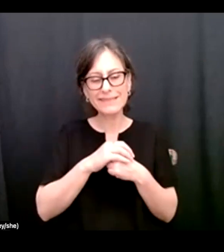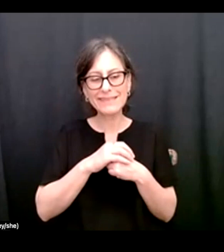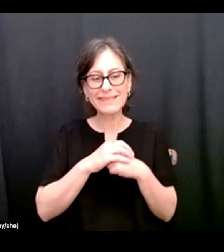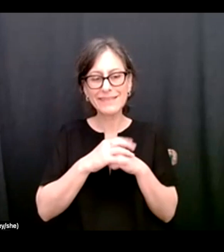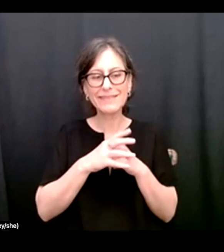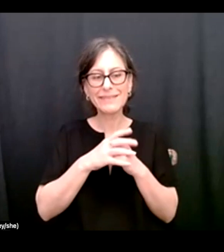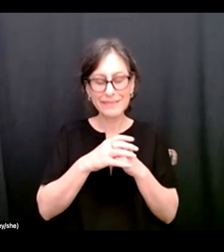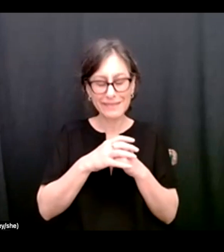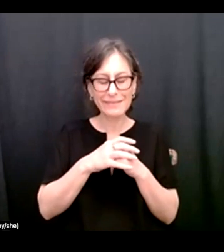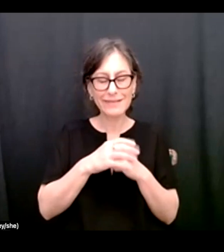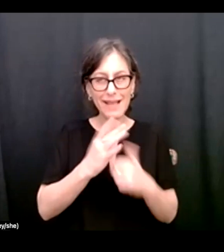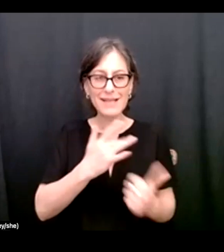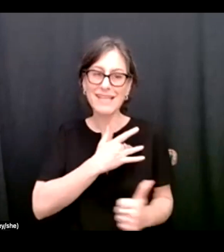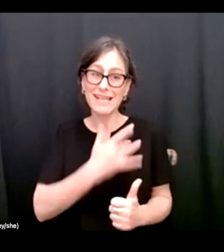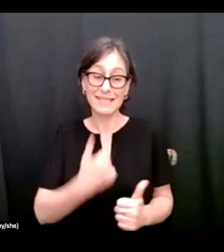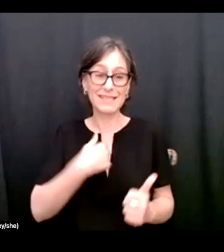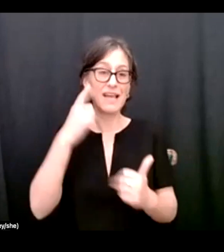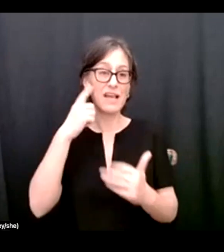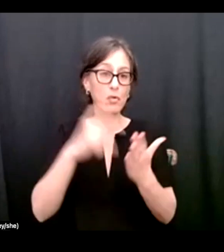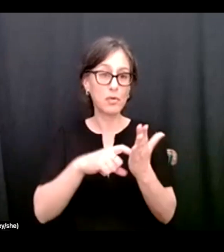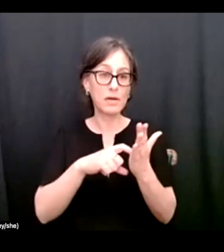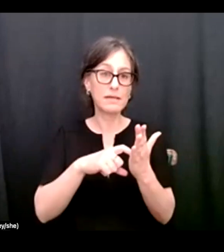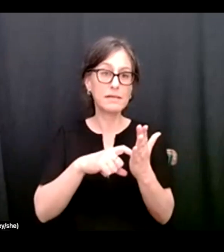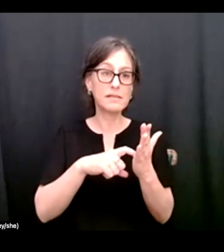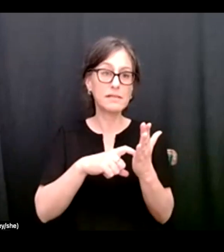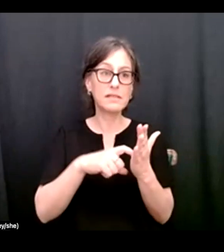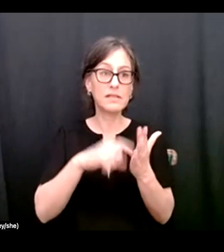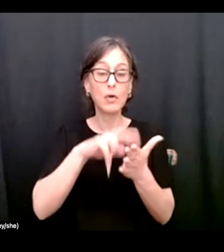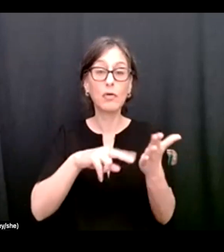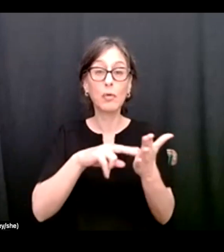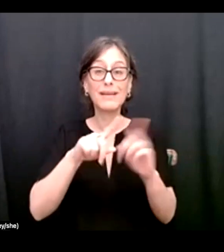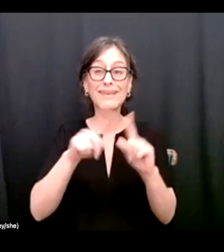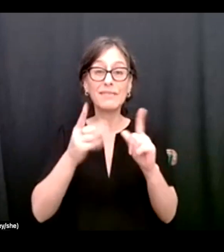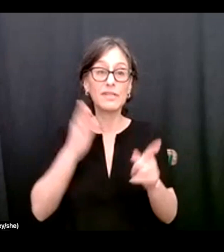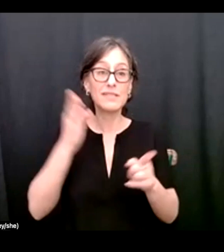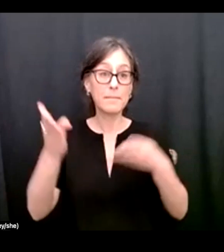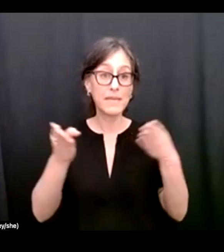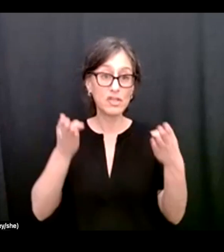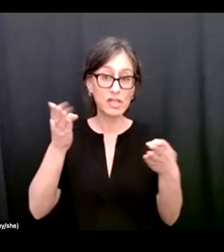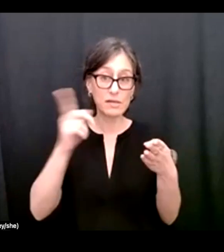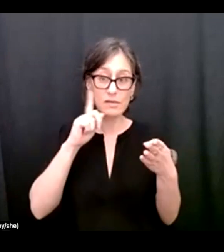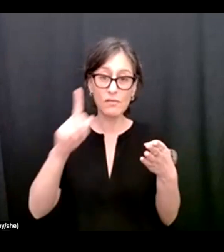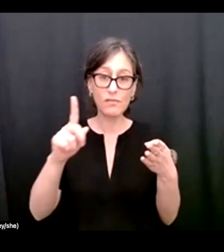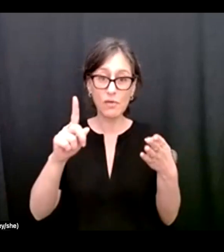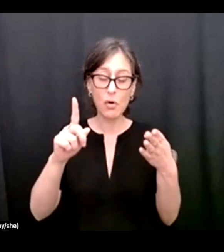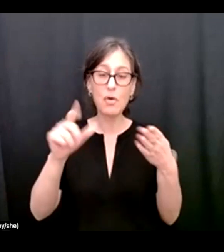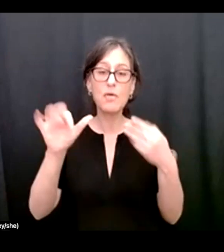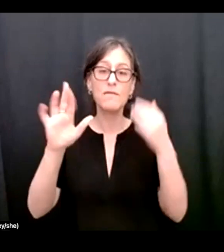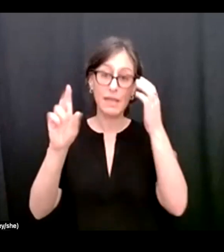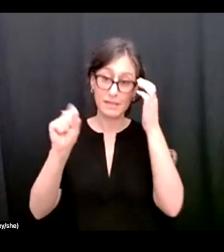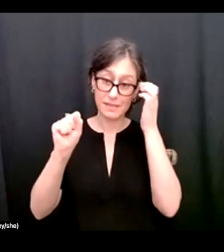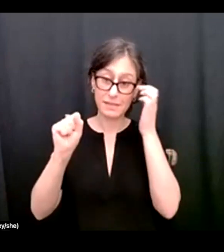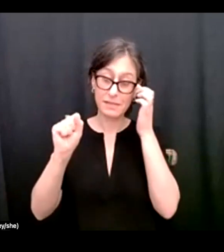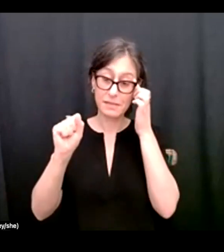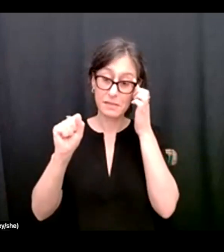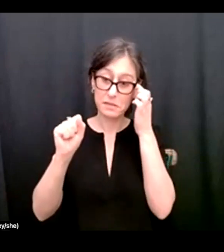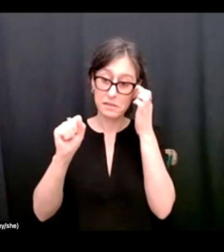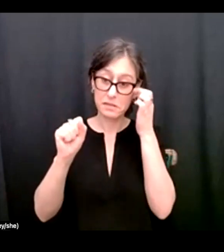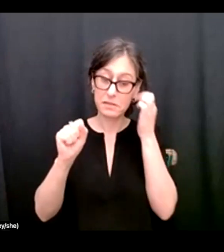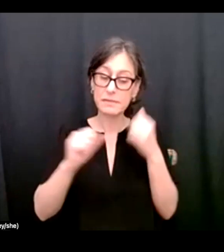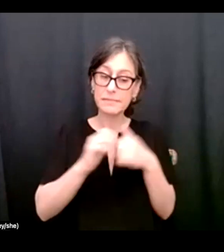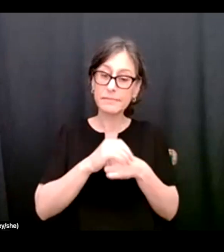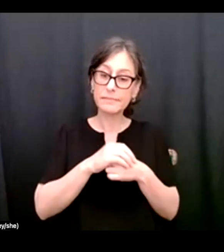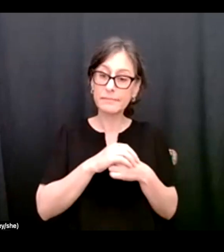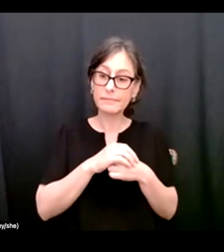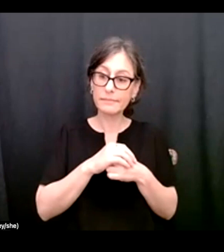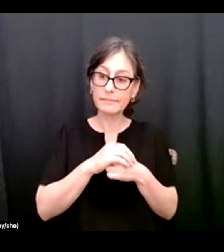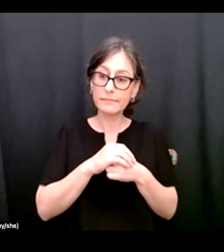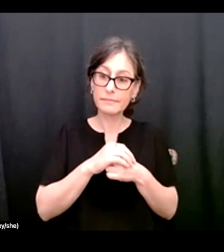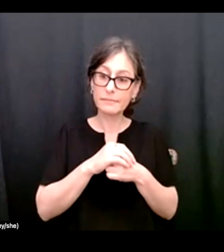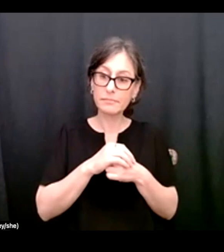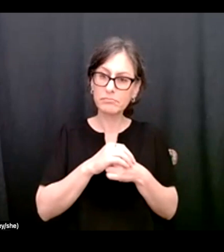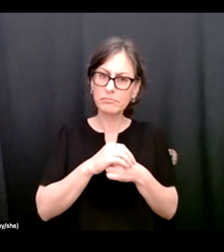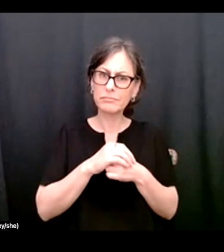a tendency I've noticed in reading submissions for Fence that a lot of people overwrite.